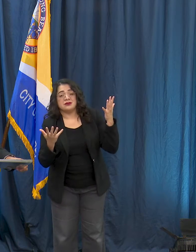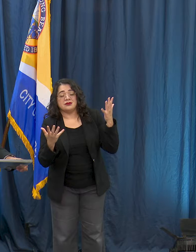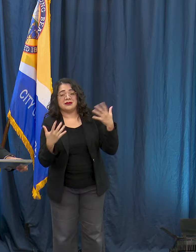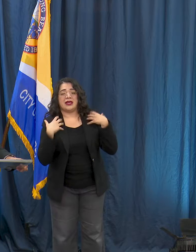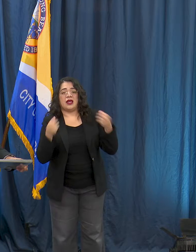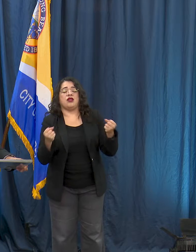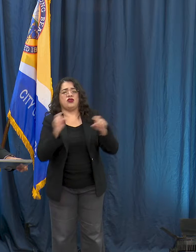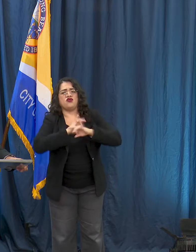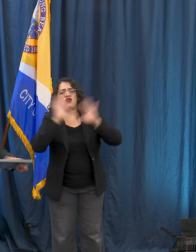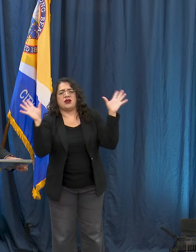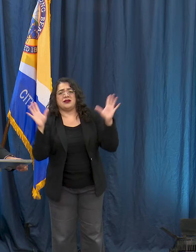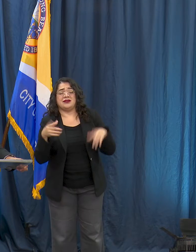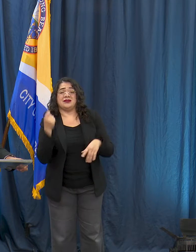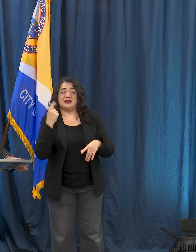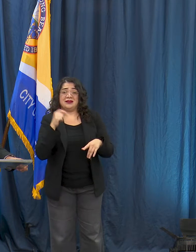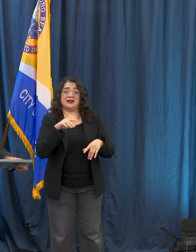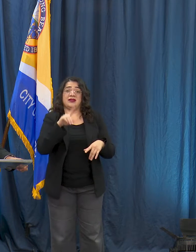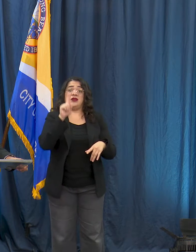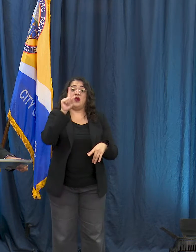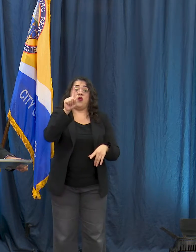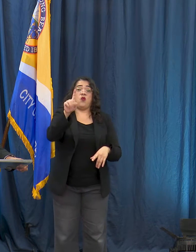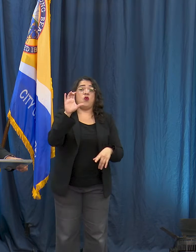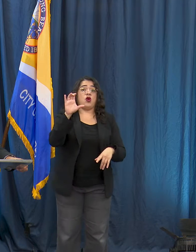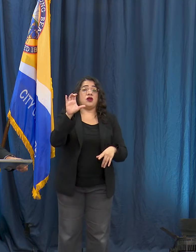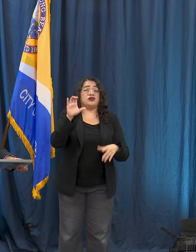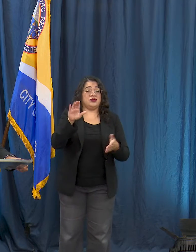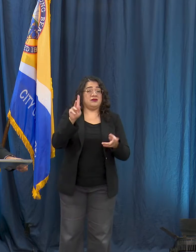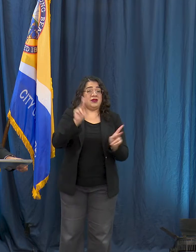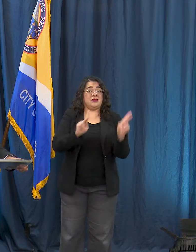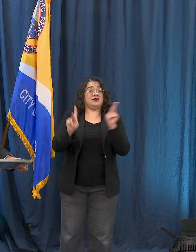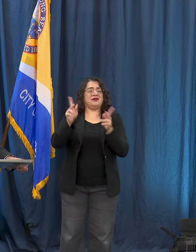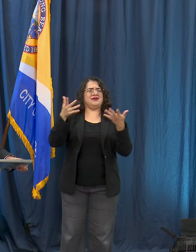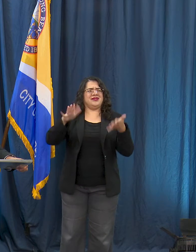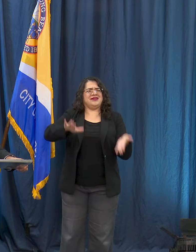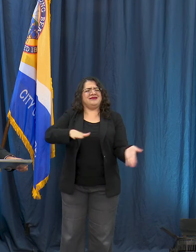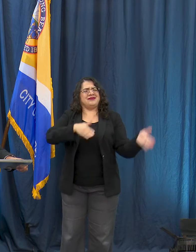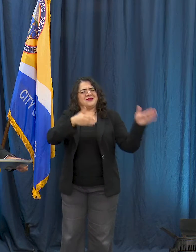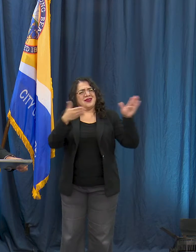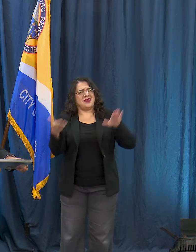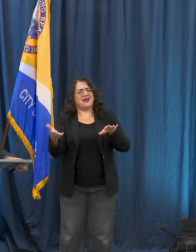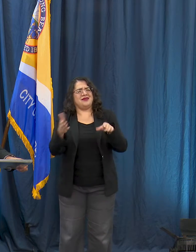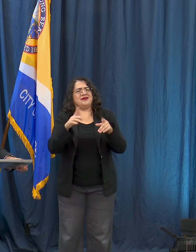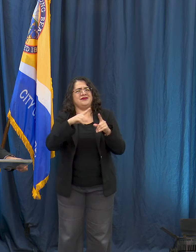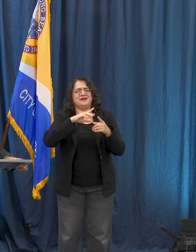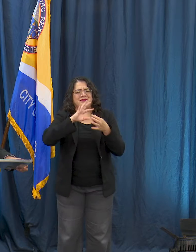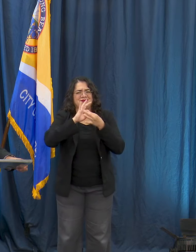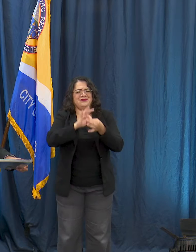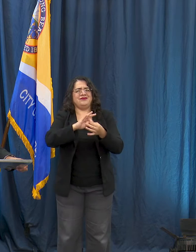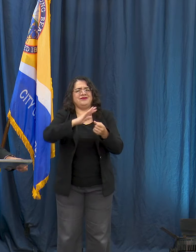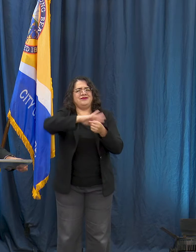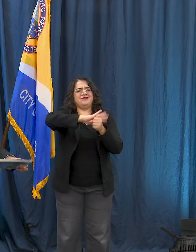has cost our city 100 lives. We are experiencing